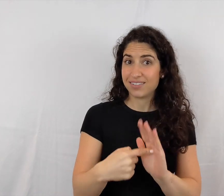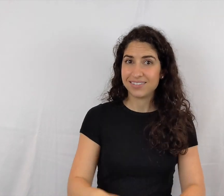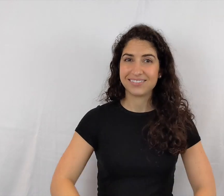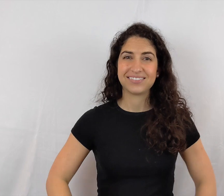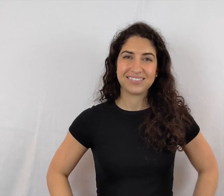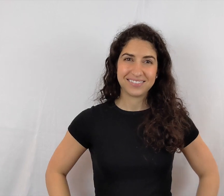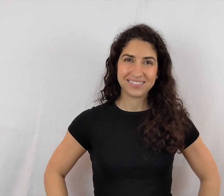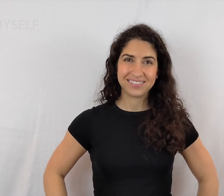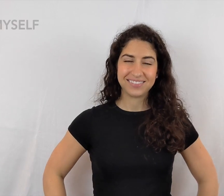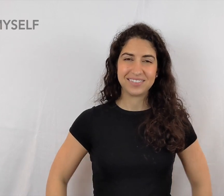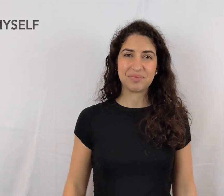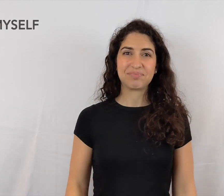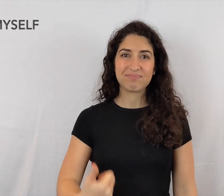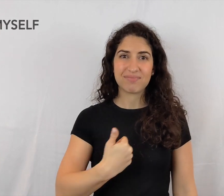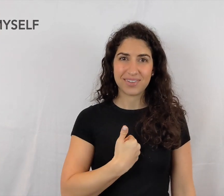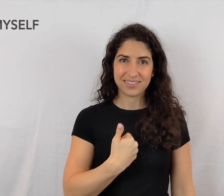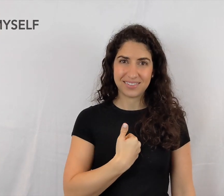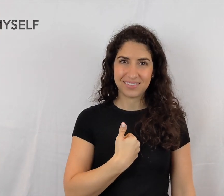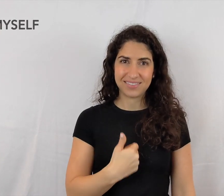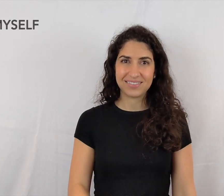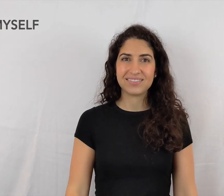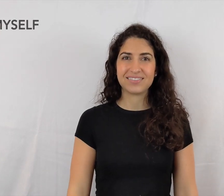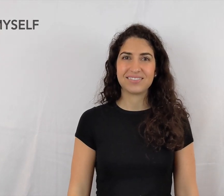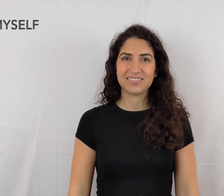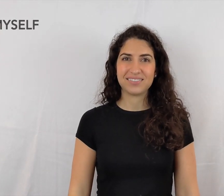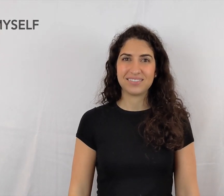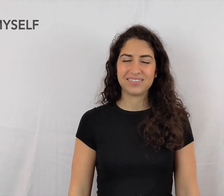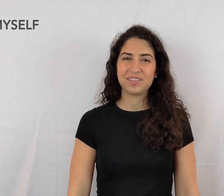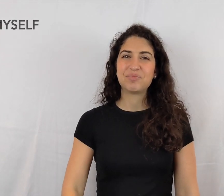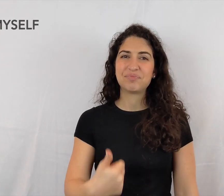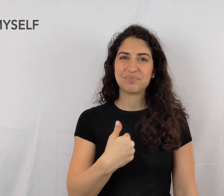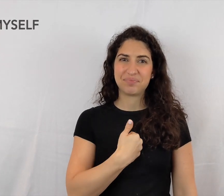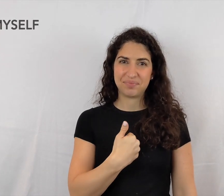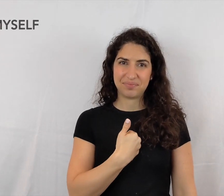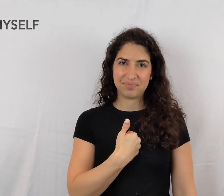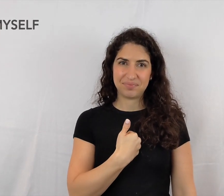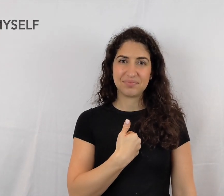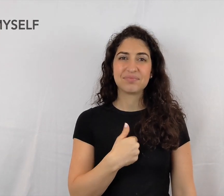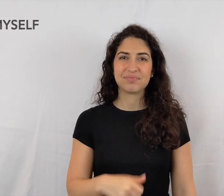For example: MYSELF. MYSELF.